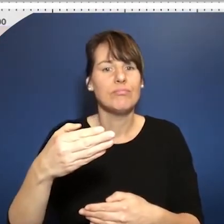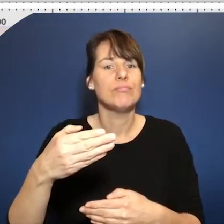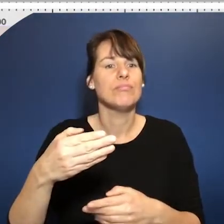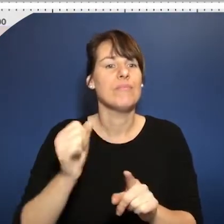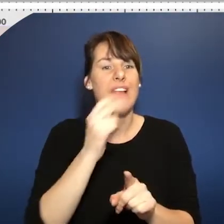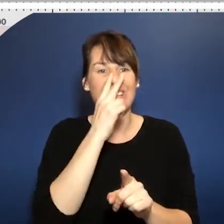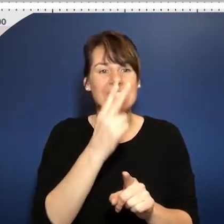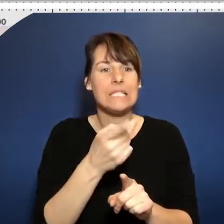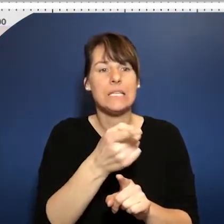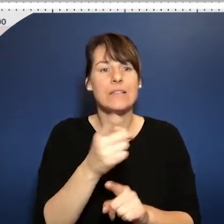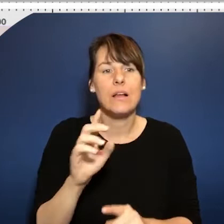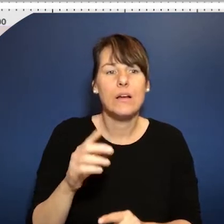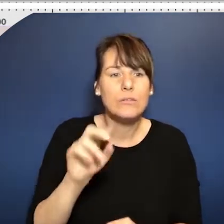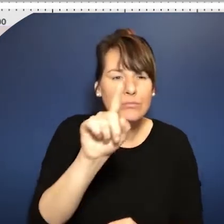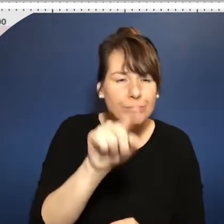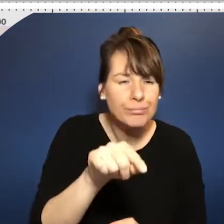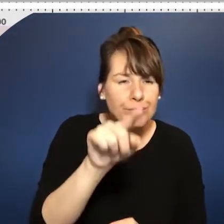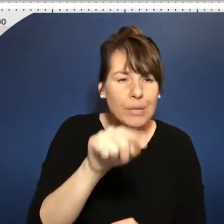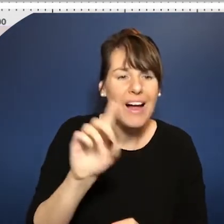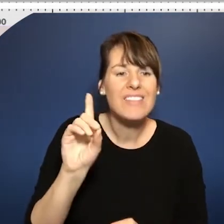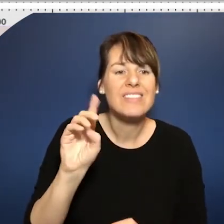It means that it is active when I do right click,